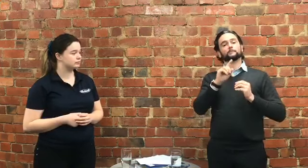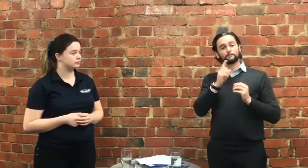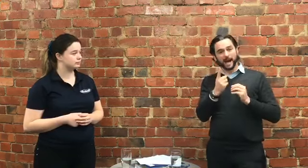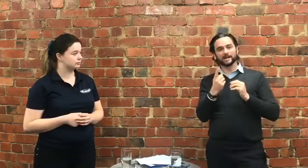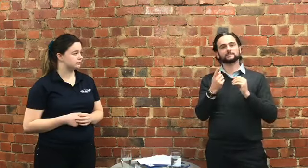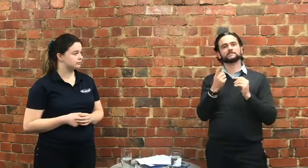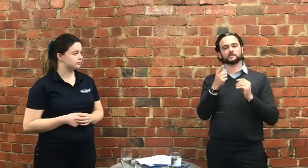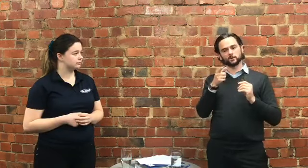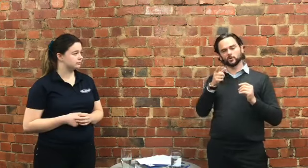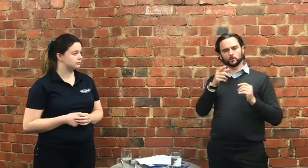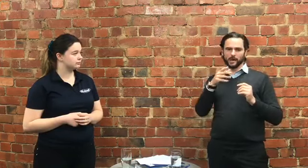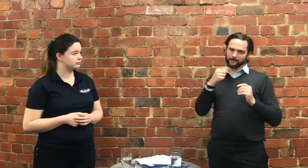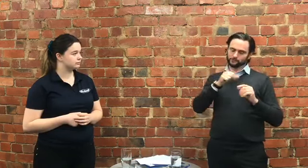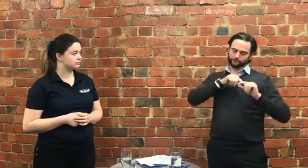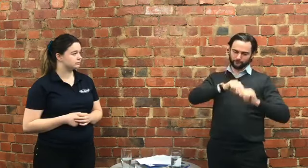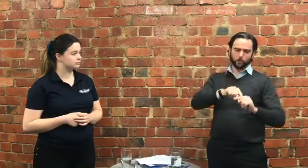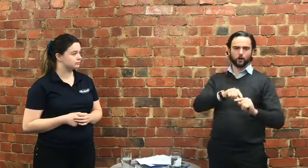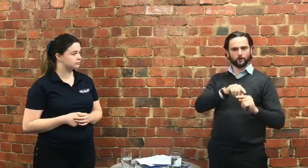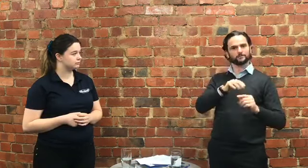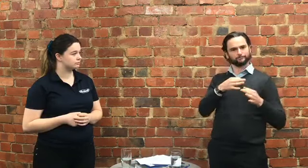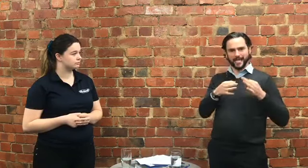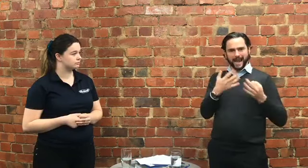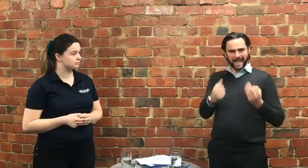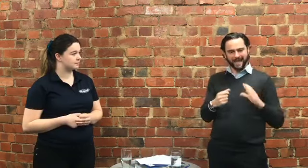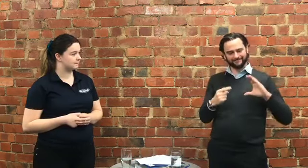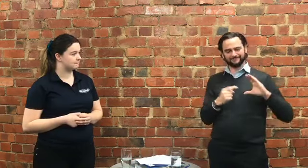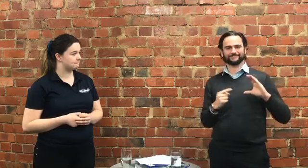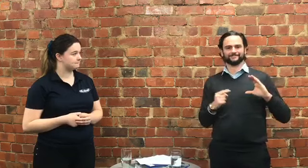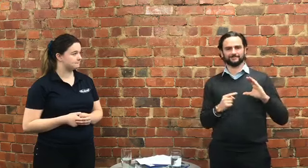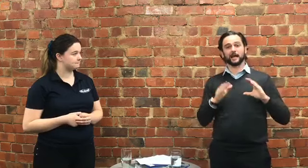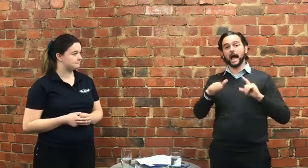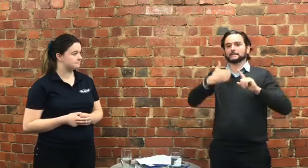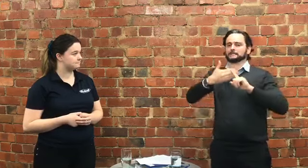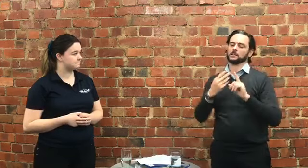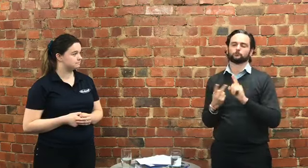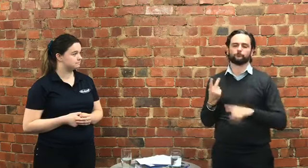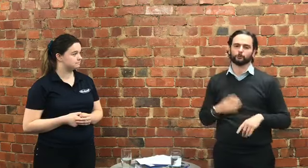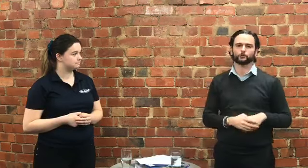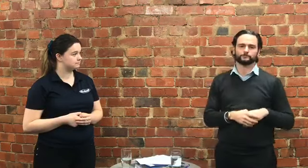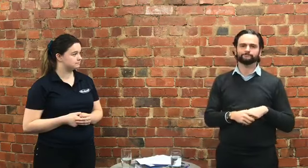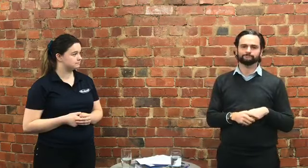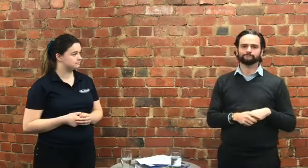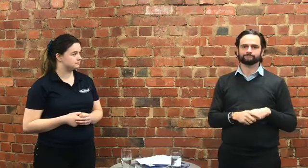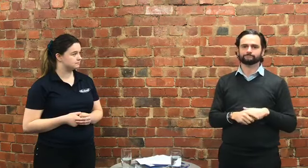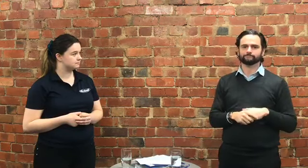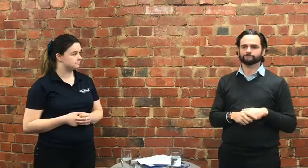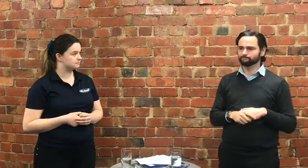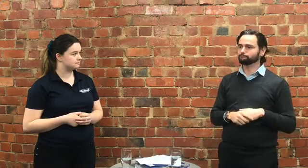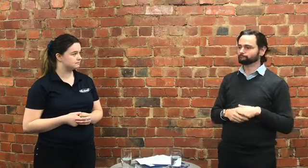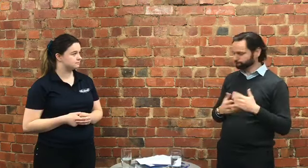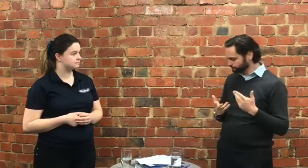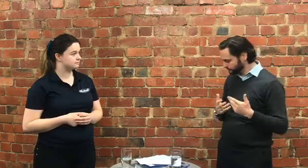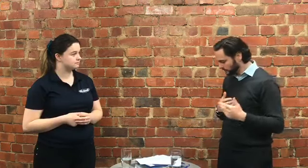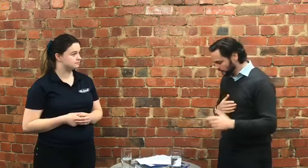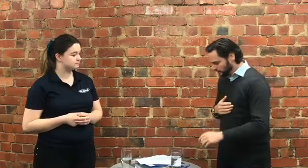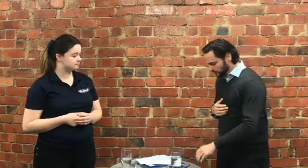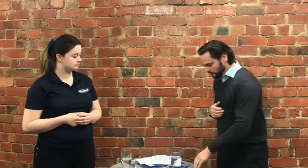Your plan will continue until that review happens. But again you have to follow the line items in your plan